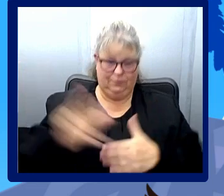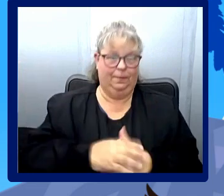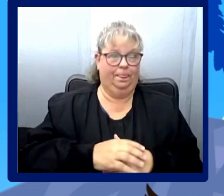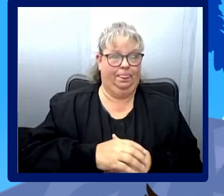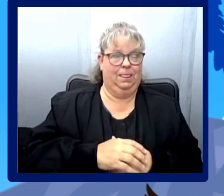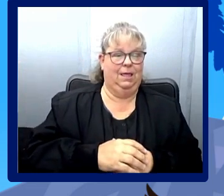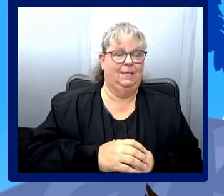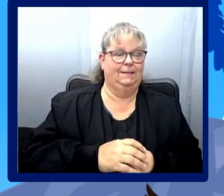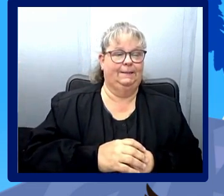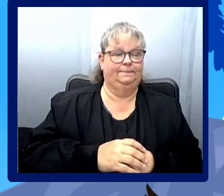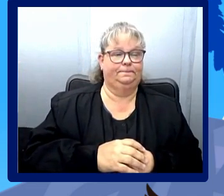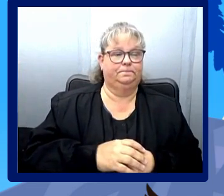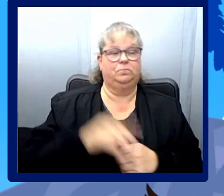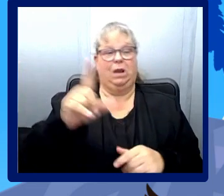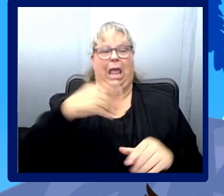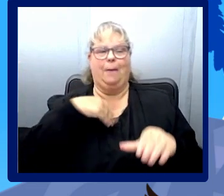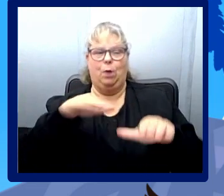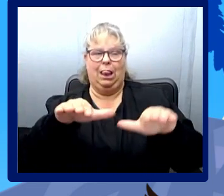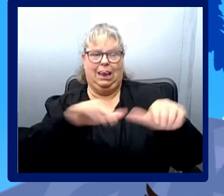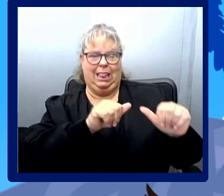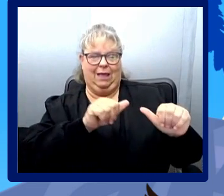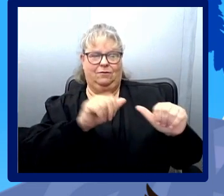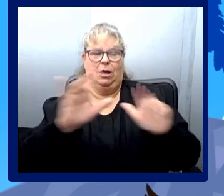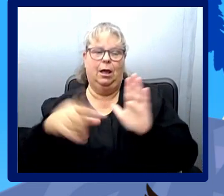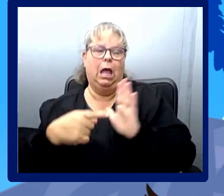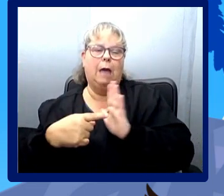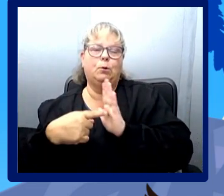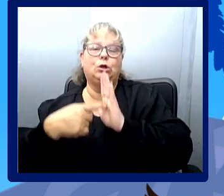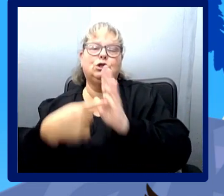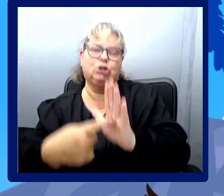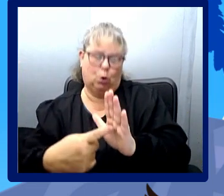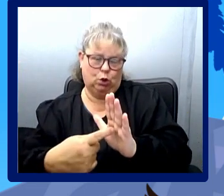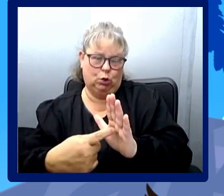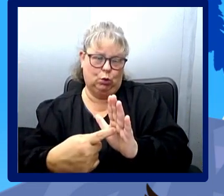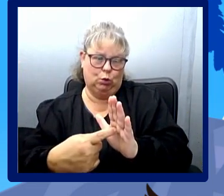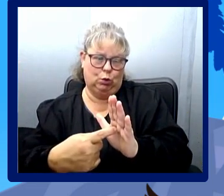and I would say the first thing that we did